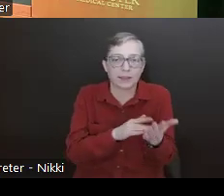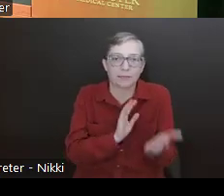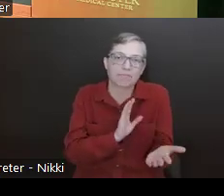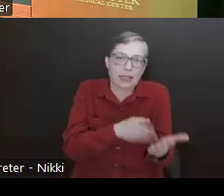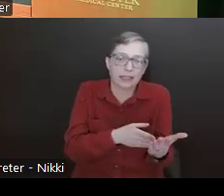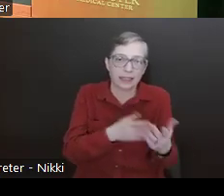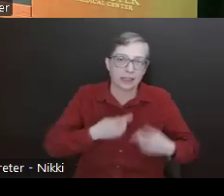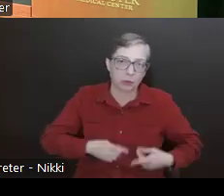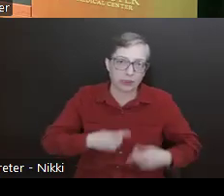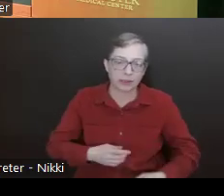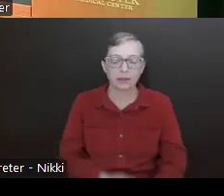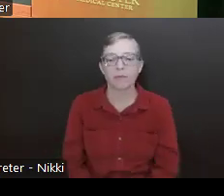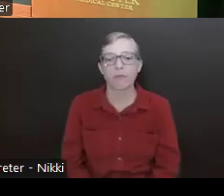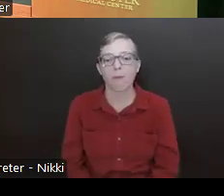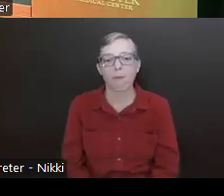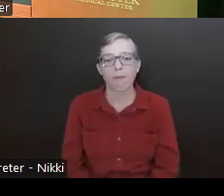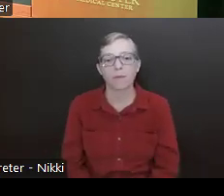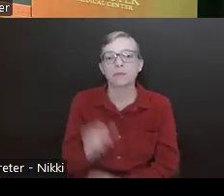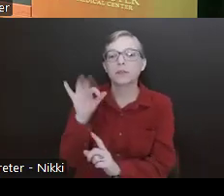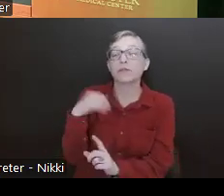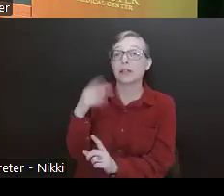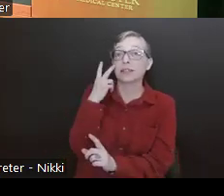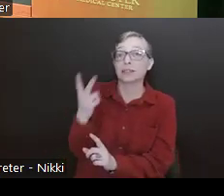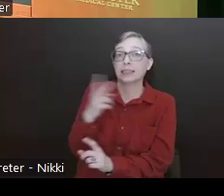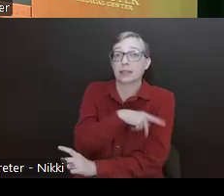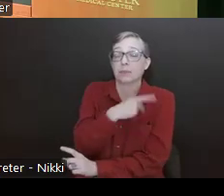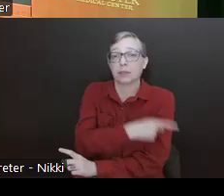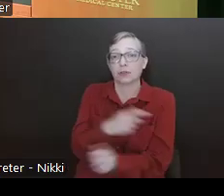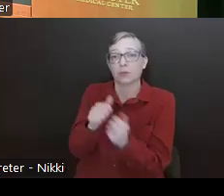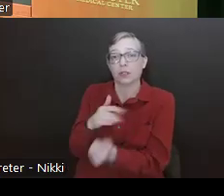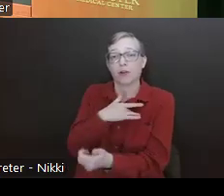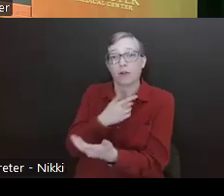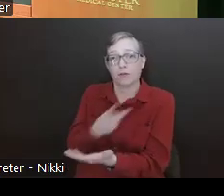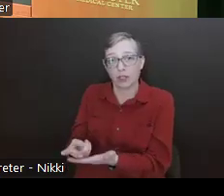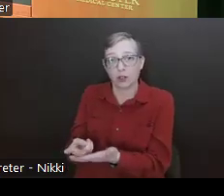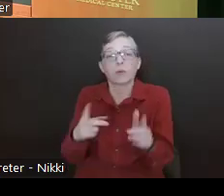with heart failure who has depression uh I I try to think about a few different things i